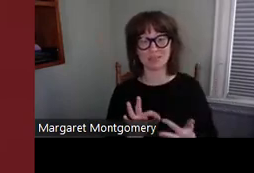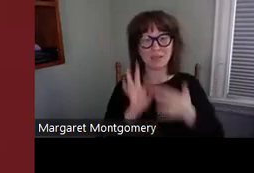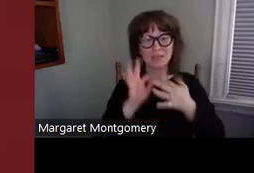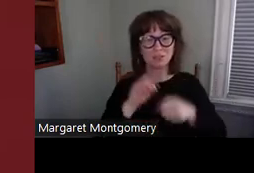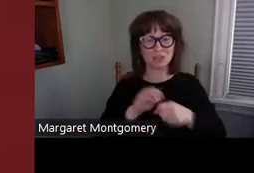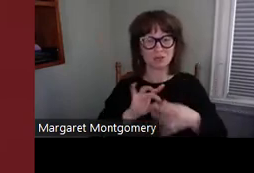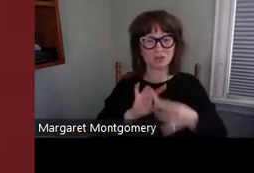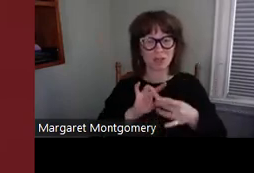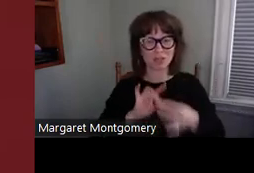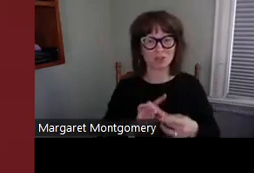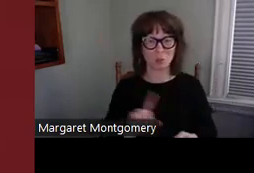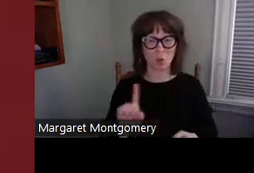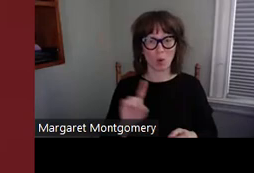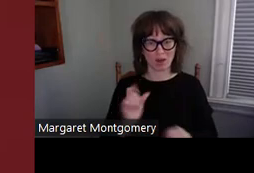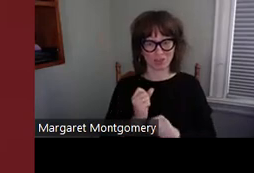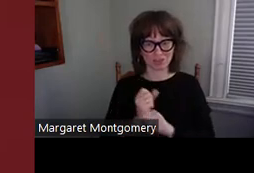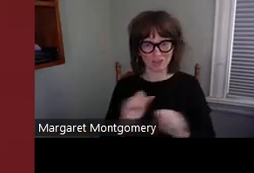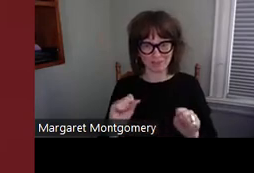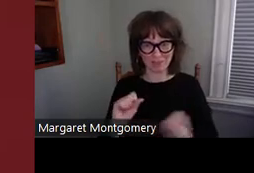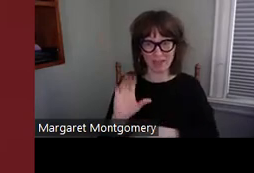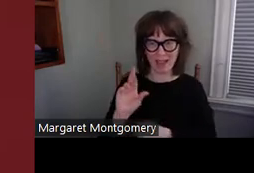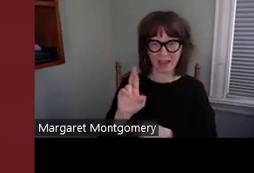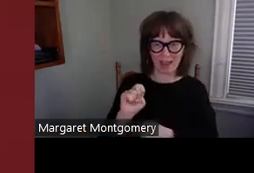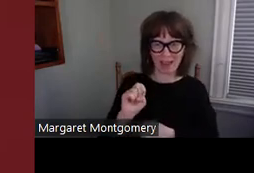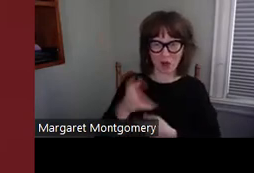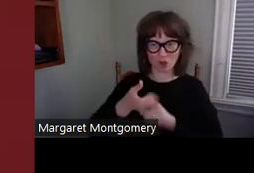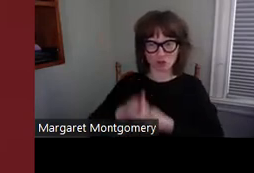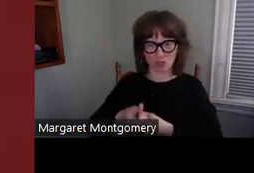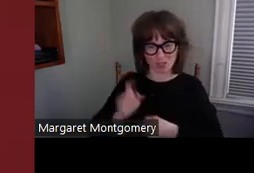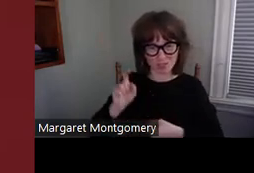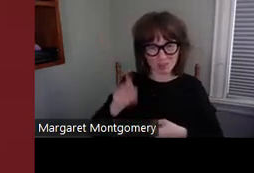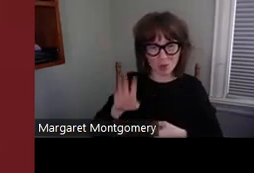care, and trust are supposed to be guaranteed like the relationship between a